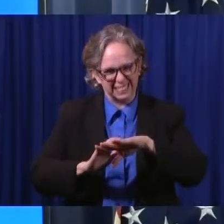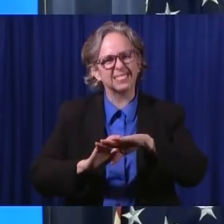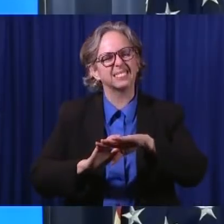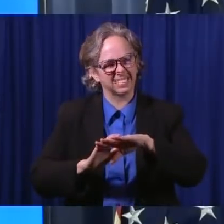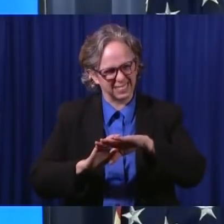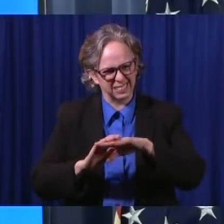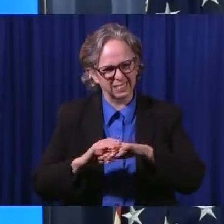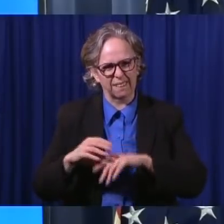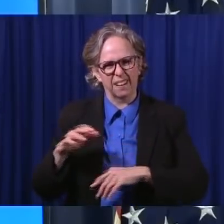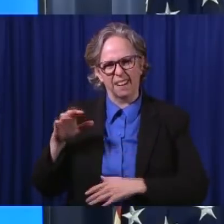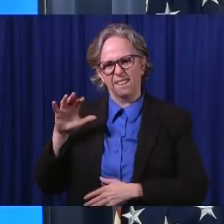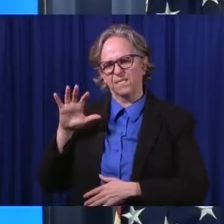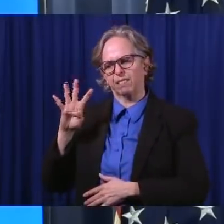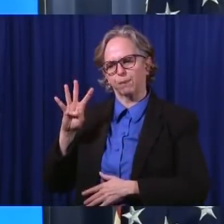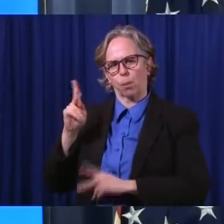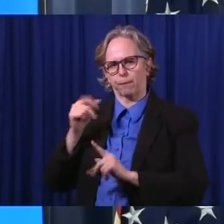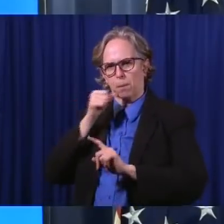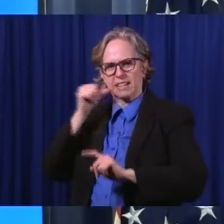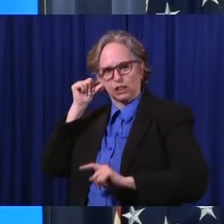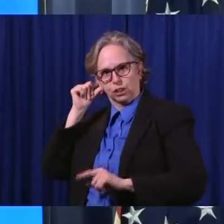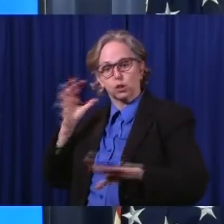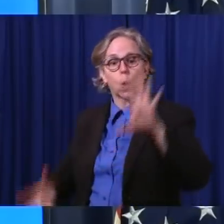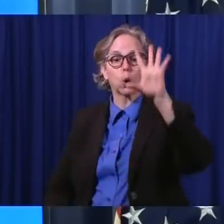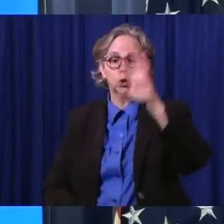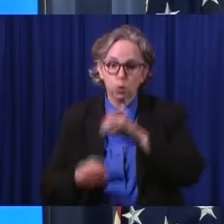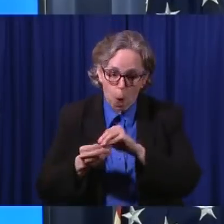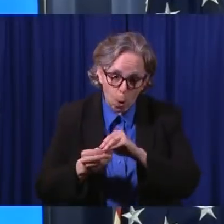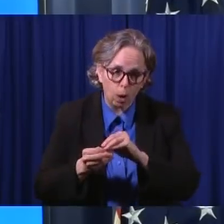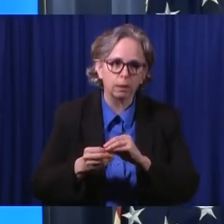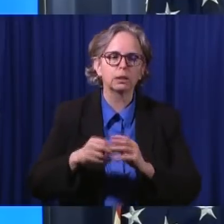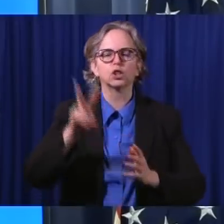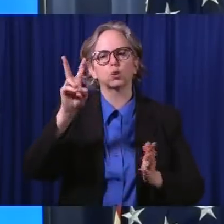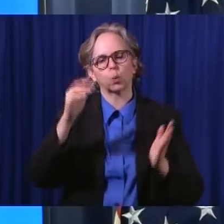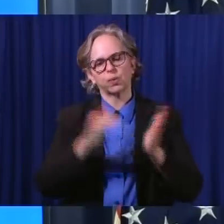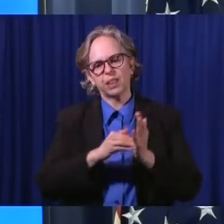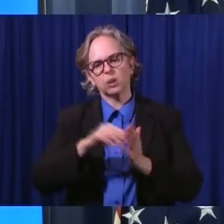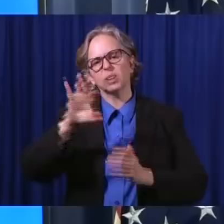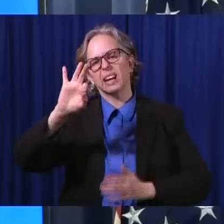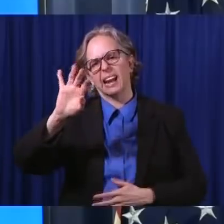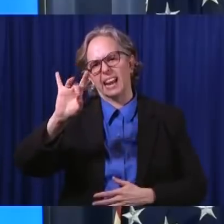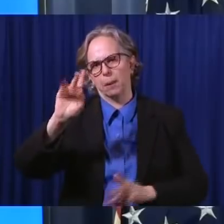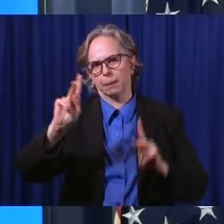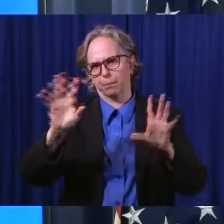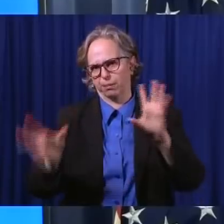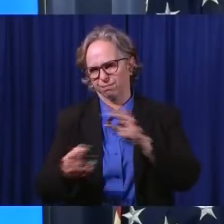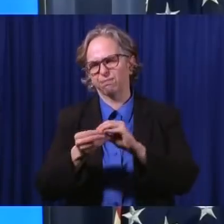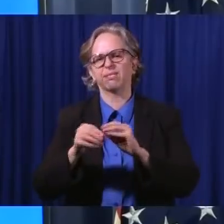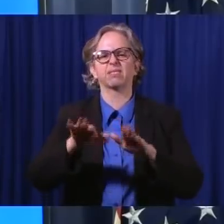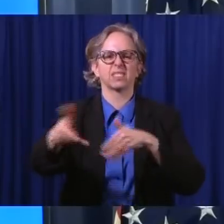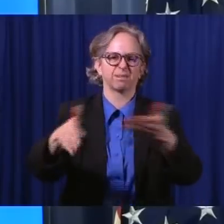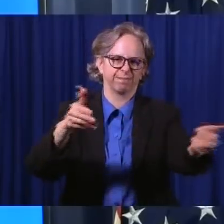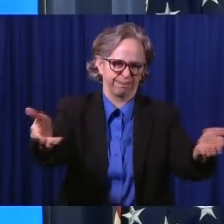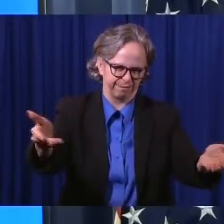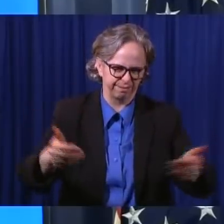AGAIN, THAT'S TOTAL HISTORIC. THE NUMBER OF DEATHS IN OHIO